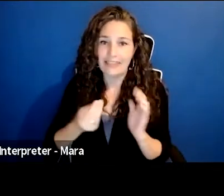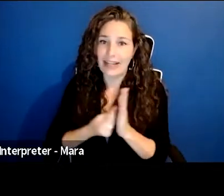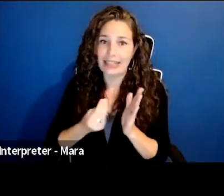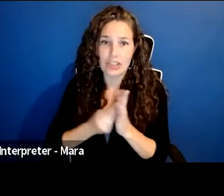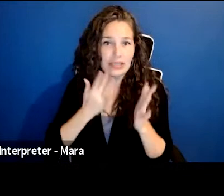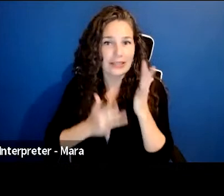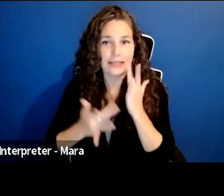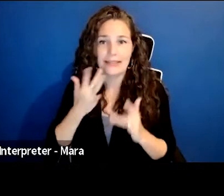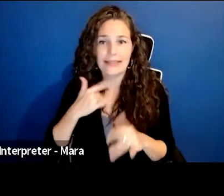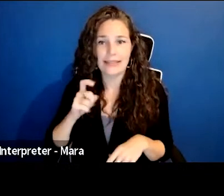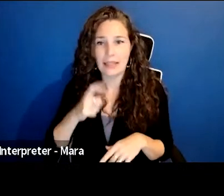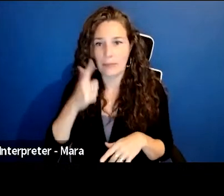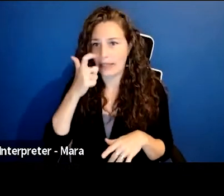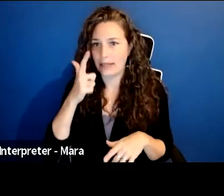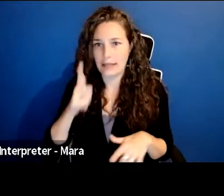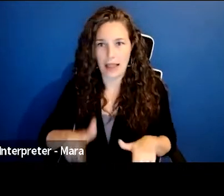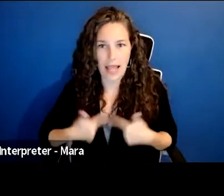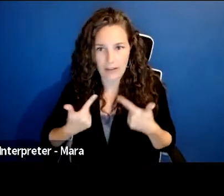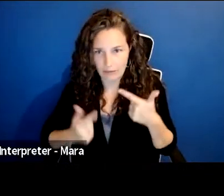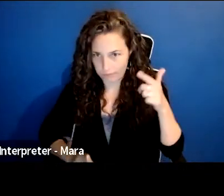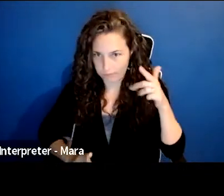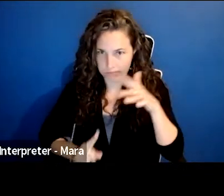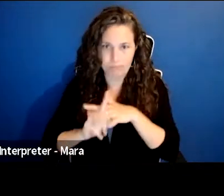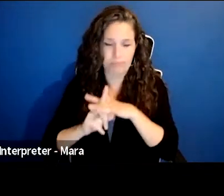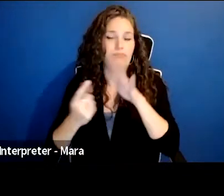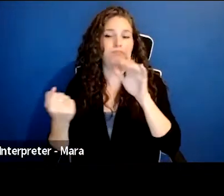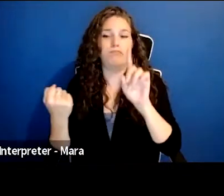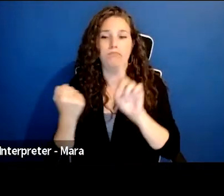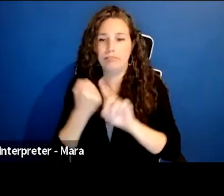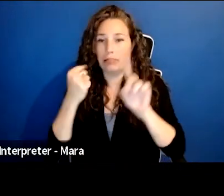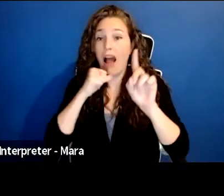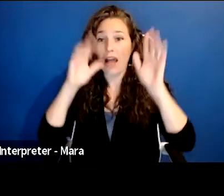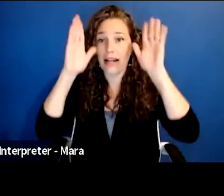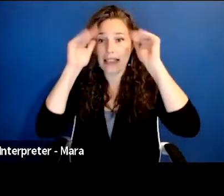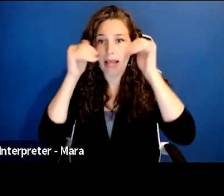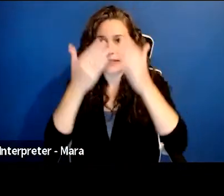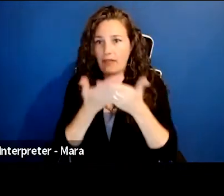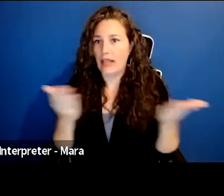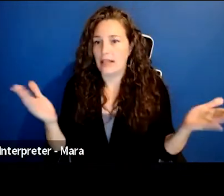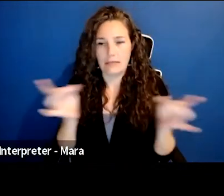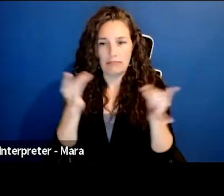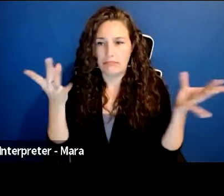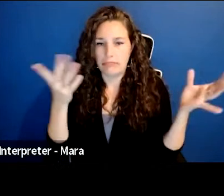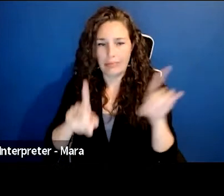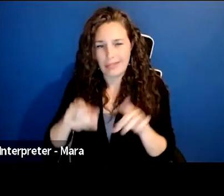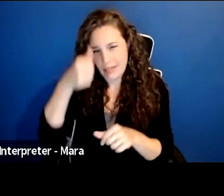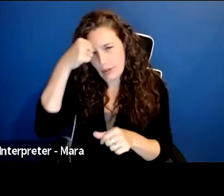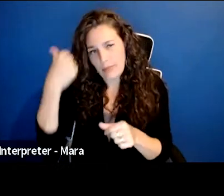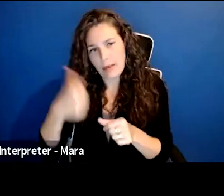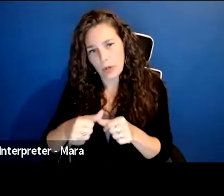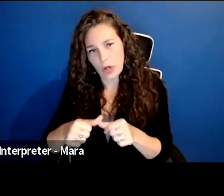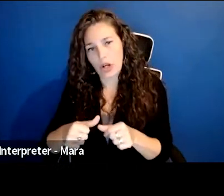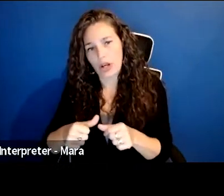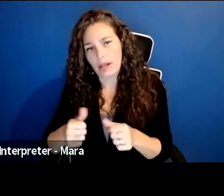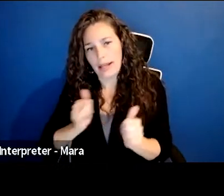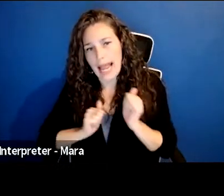And I stress that because, you know, the life of a working actor is really an unknown,